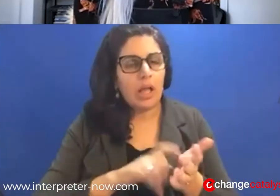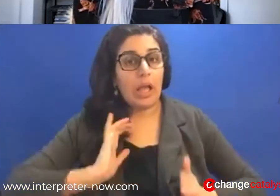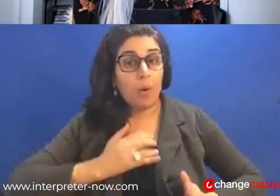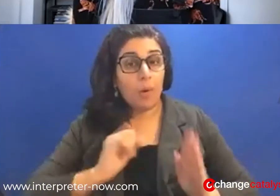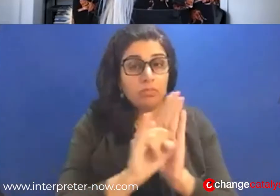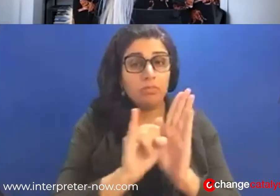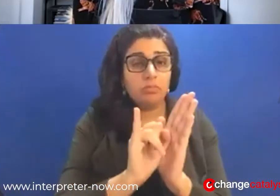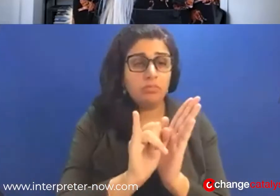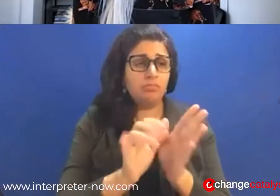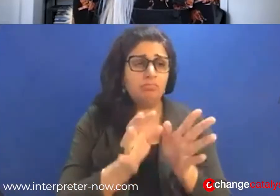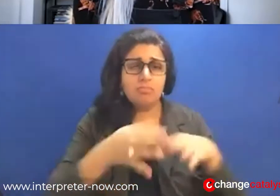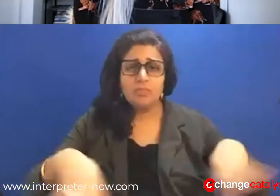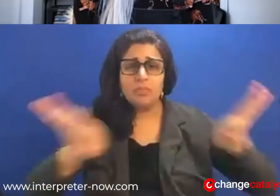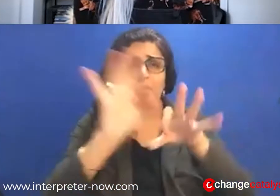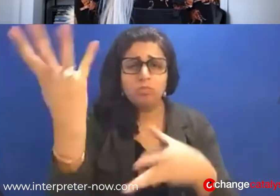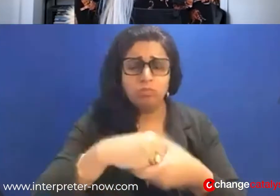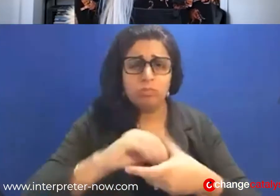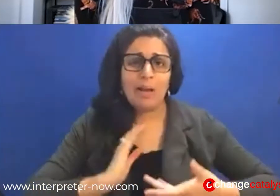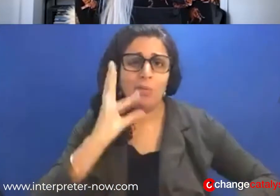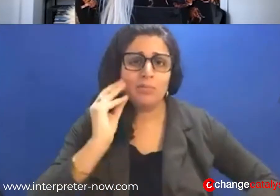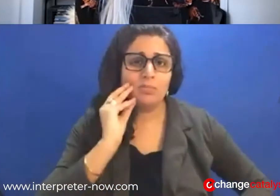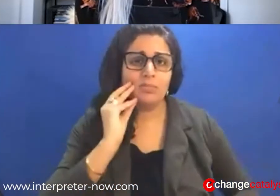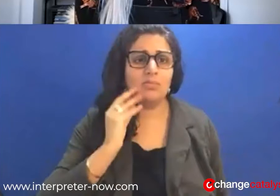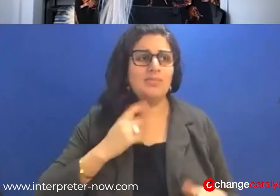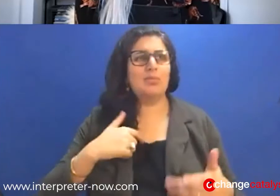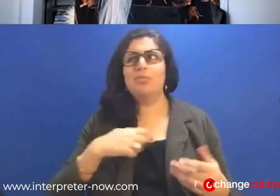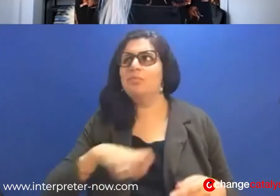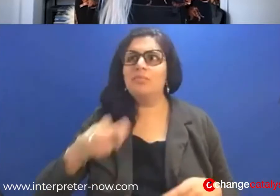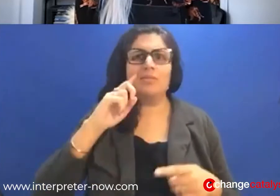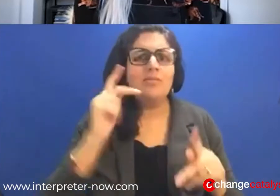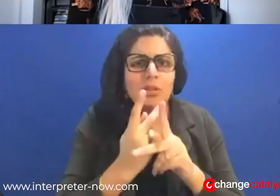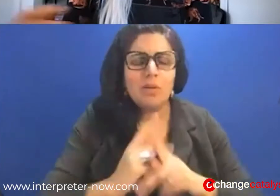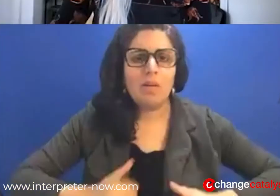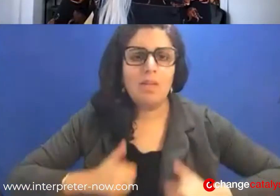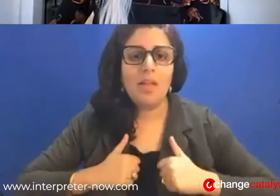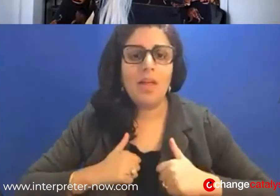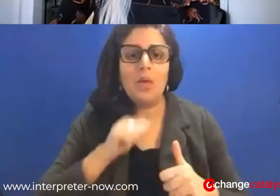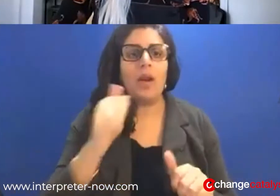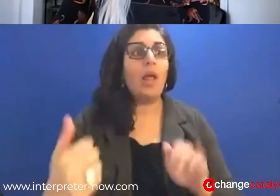experience as we navigate our lives and embracing that. We're not displaying those identities on people's profiles or anything like that.